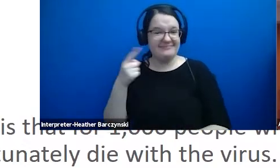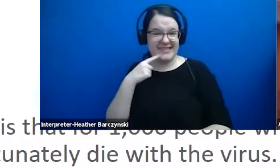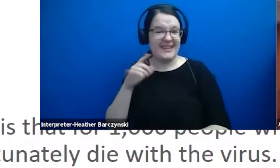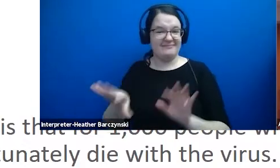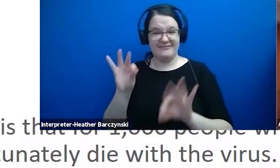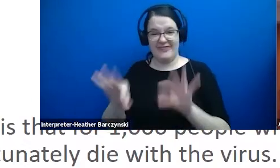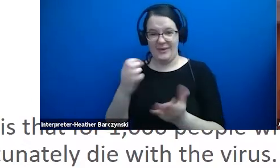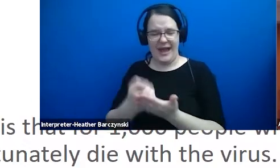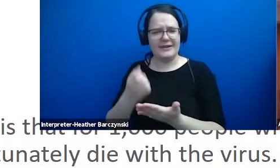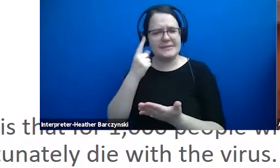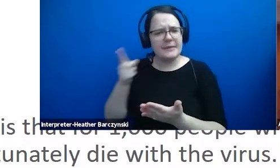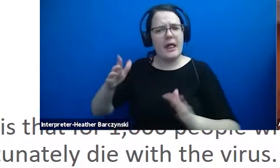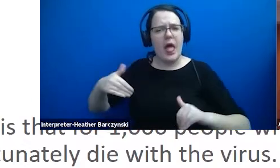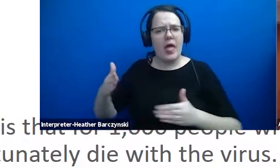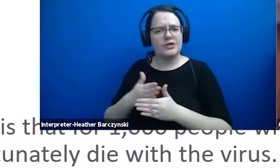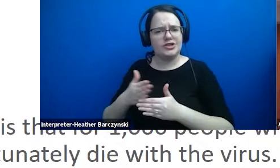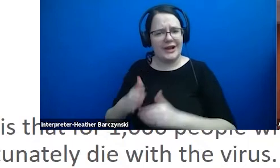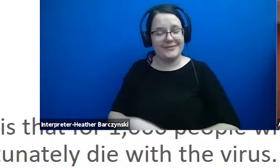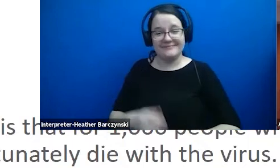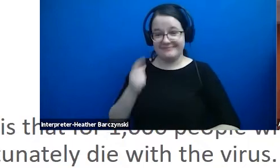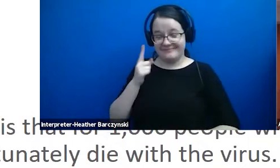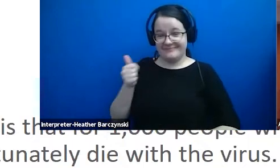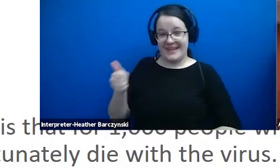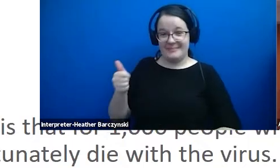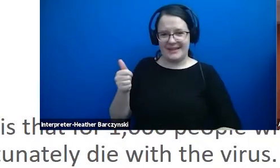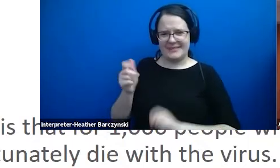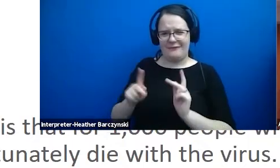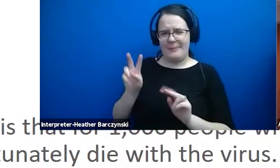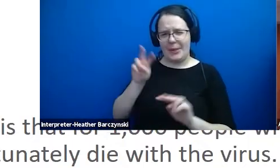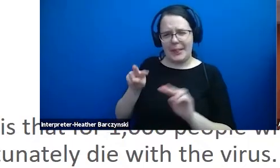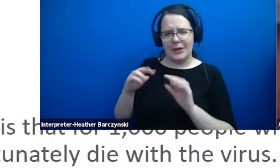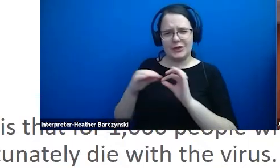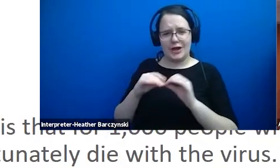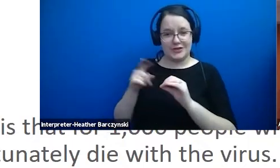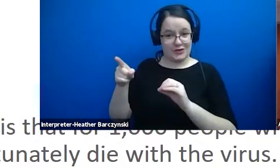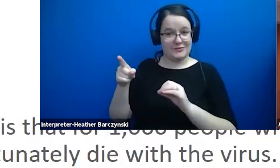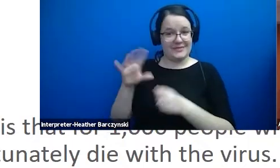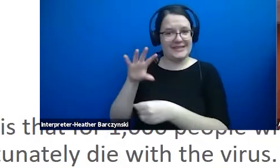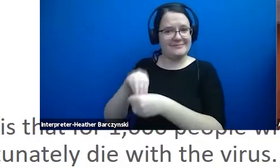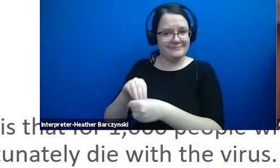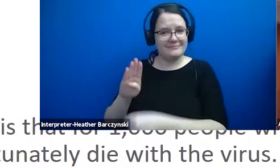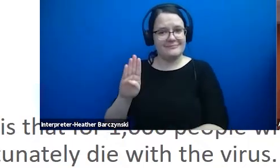know he's a bit of a controversial figure he's a member of the biden transition team so i think